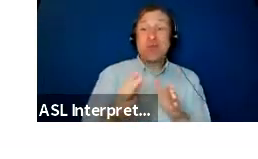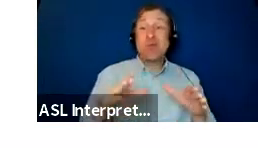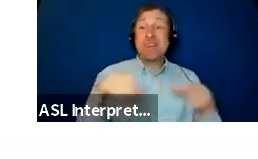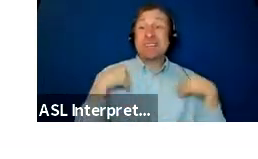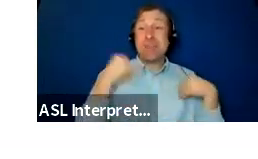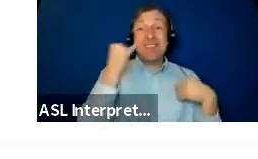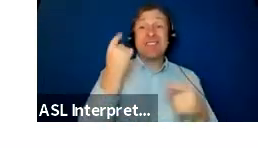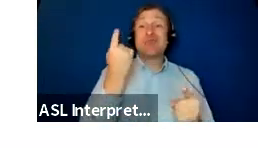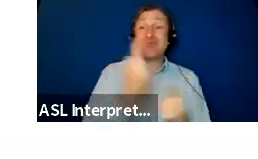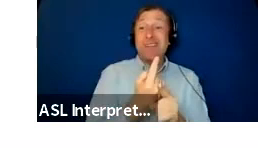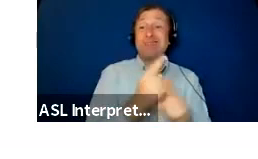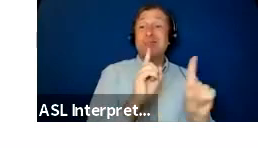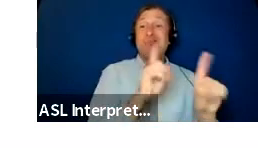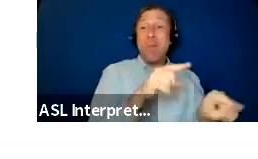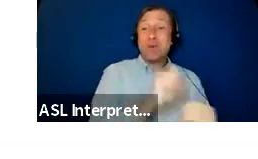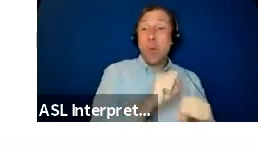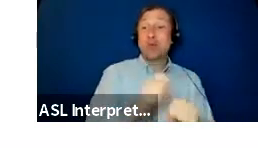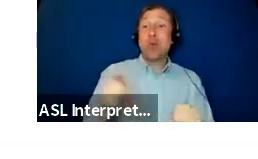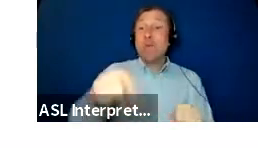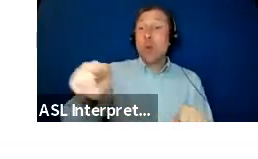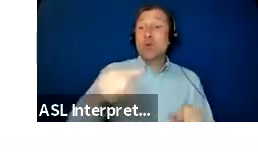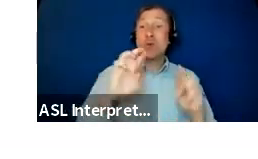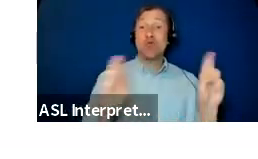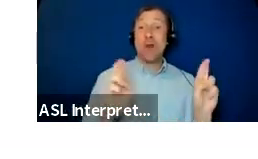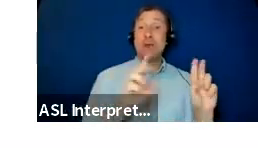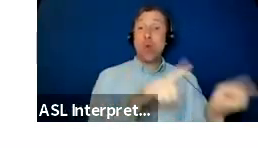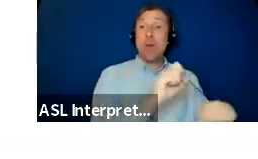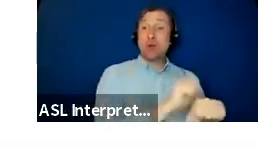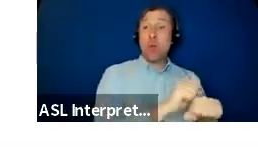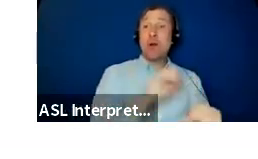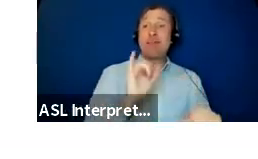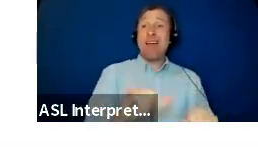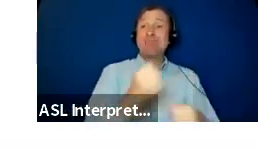But for those who are ready to return to work, we believe that the protocols that have been agreed